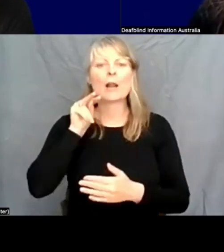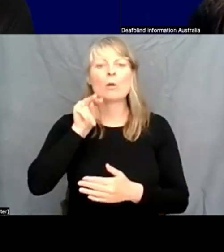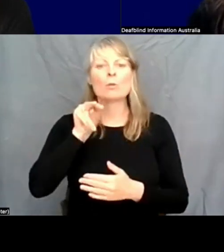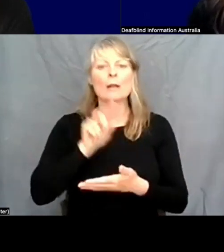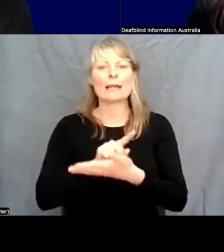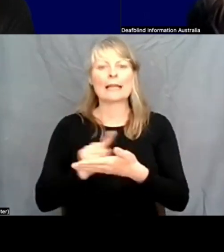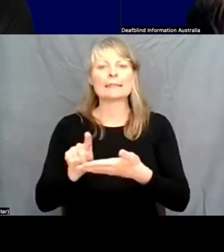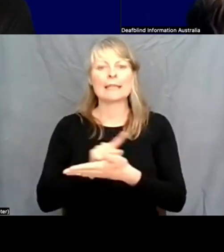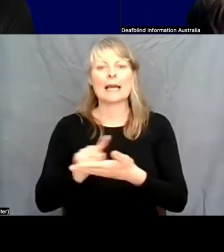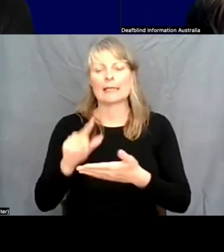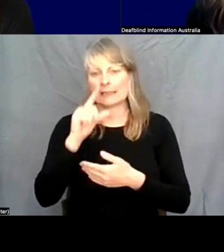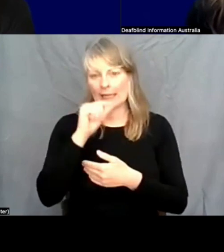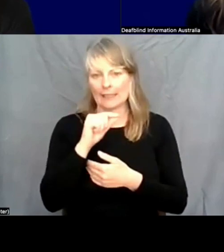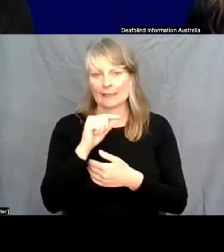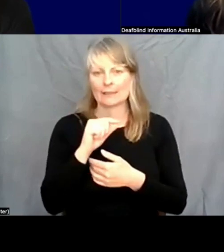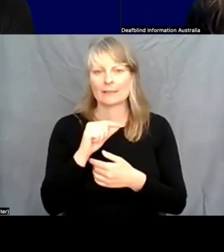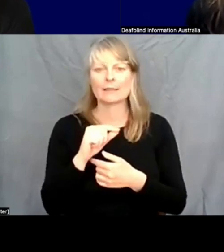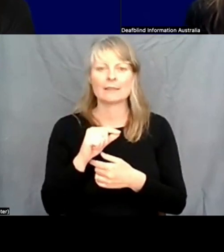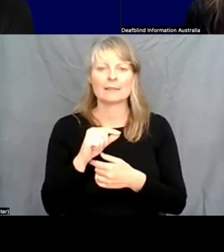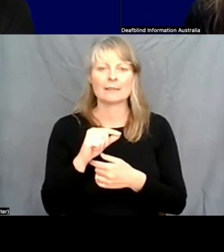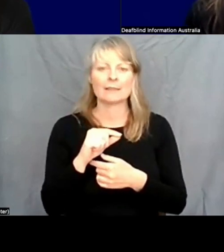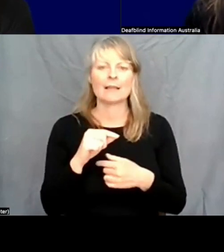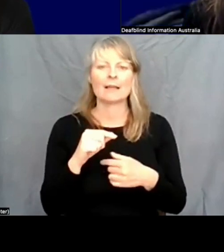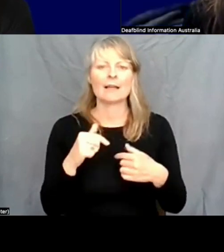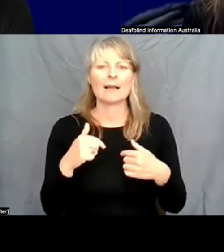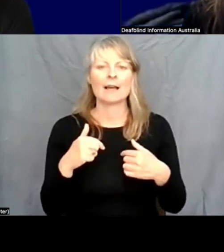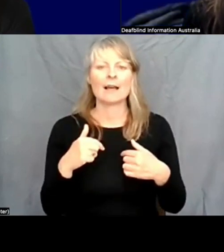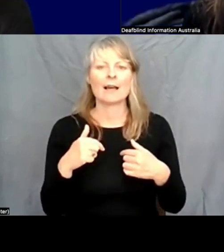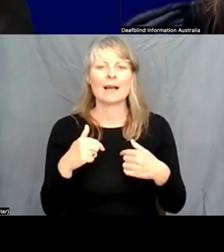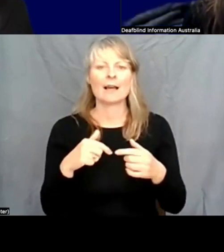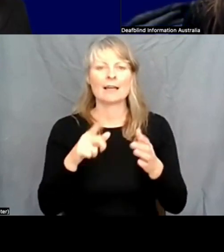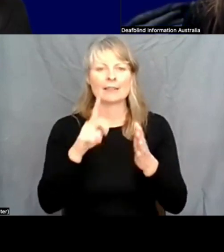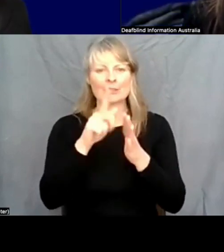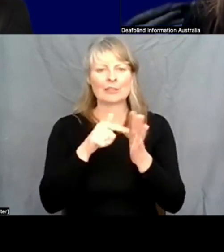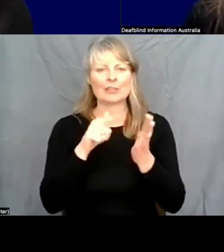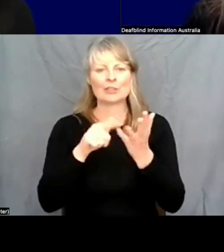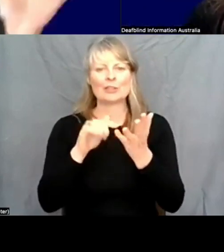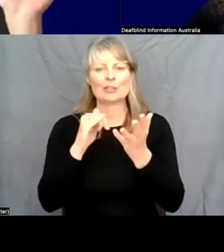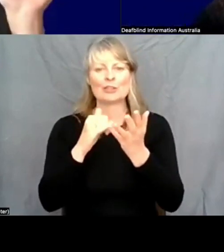We have got a shout out from your VIG buddies, Justine and Alisha saying they loved the presentation, thank you,